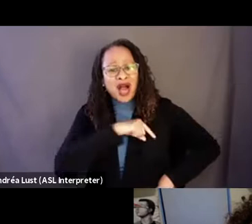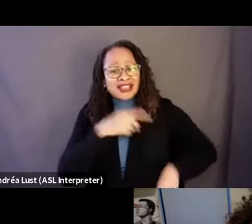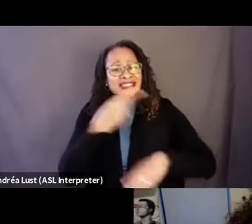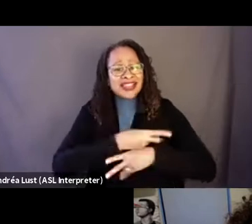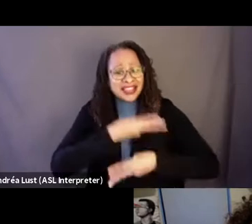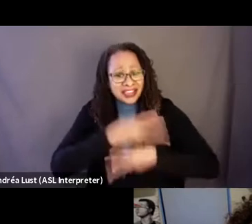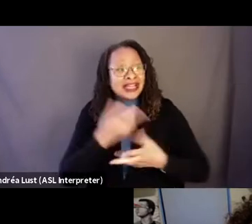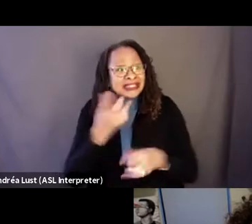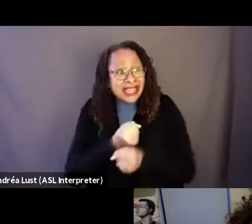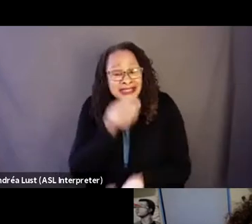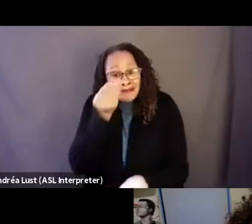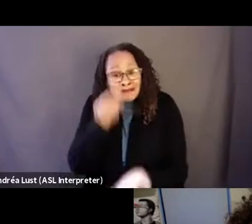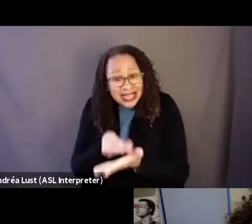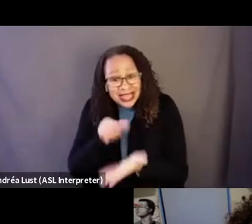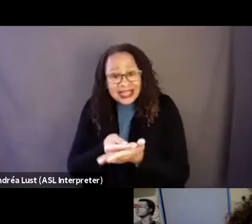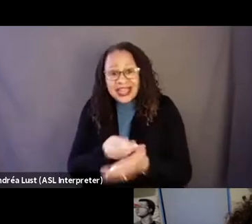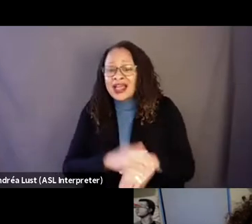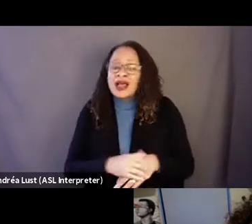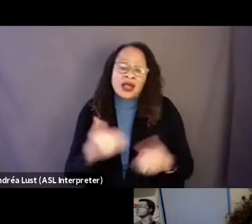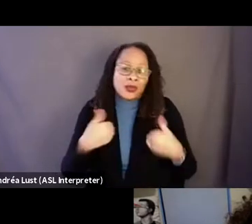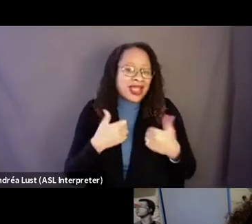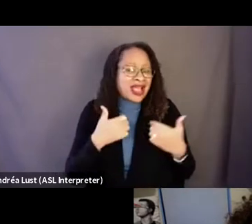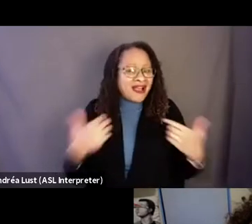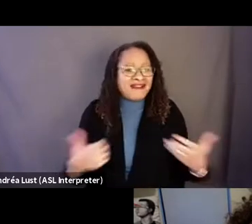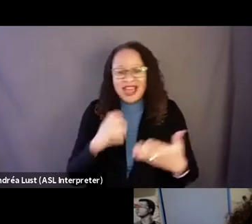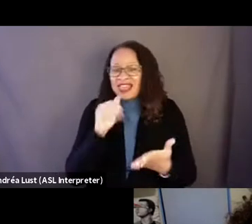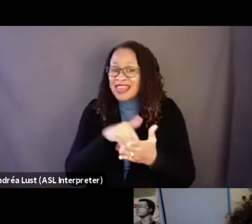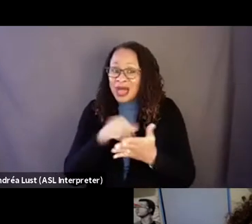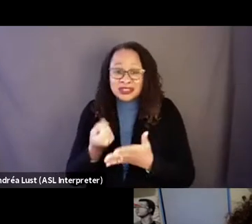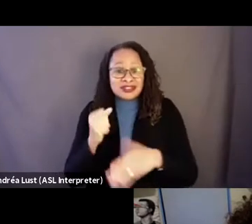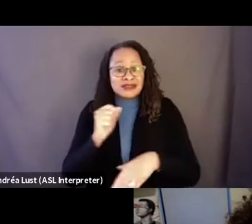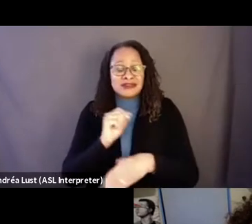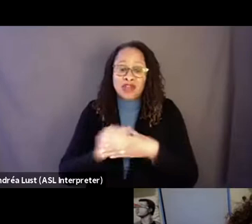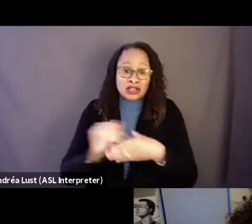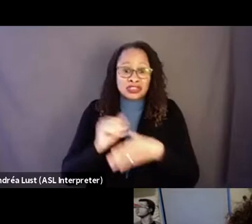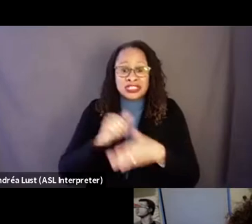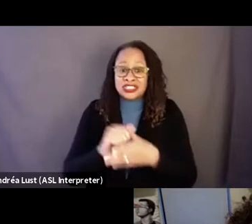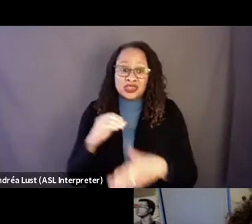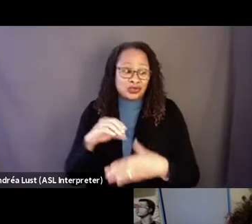I mean, we have some thousands of thousands of dollars into our business.